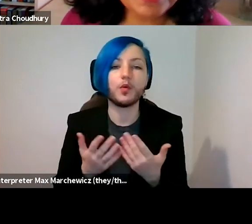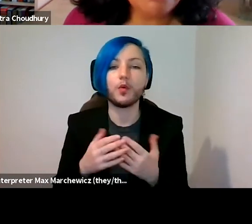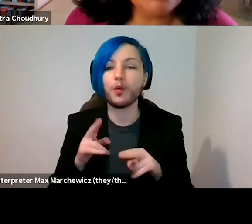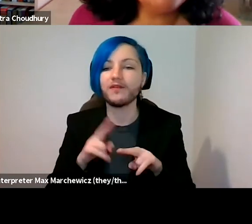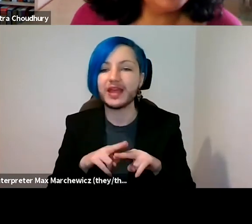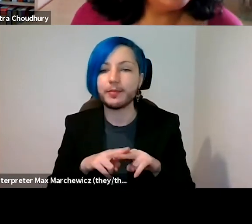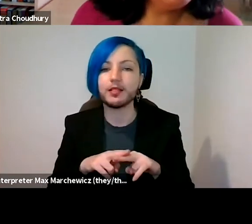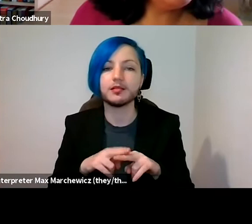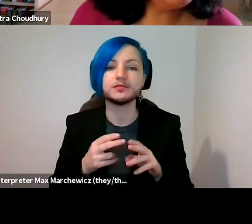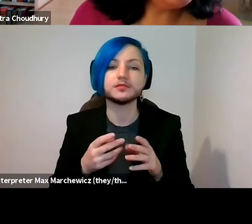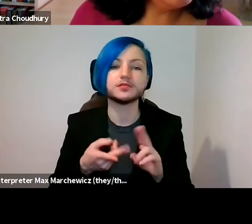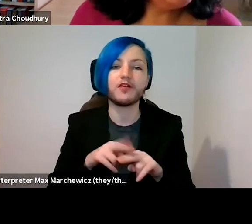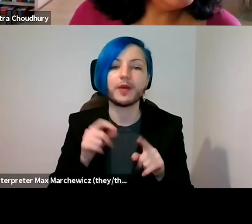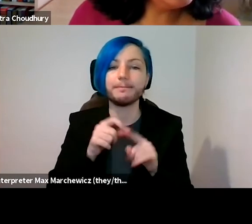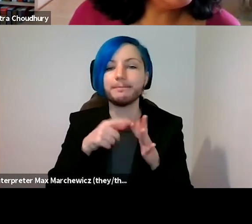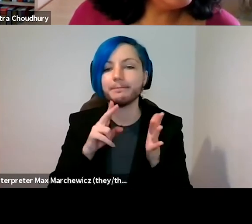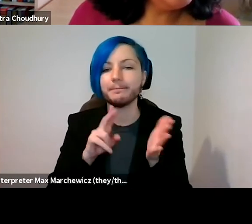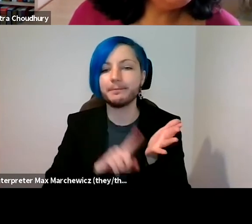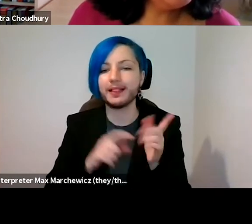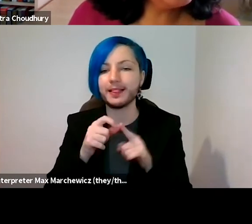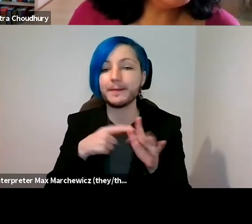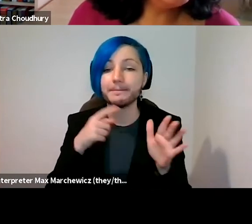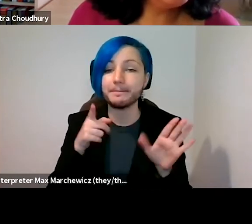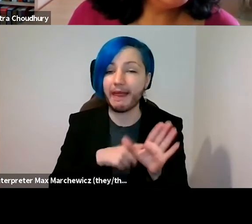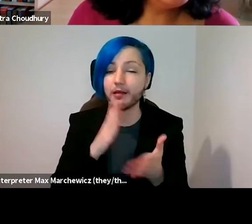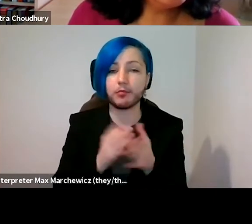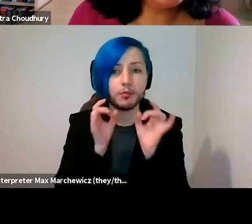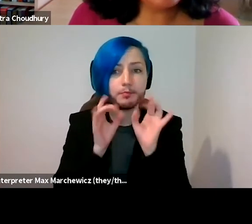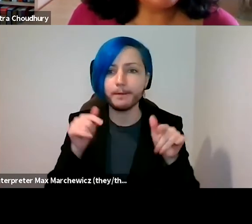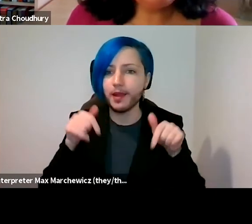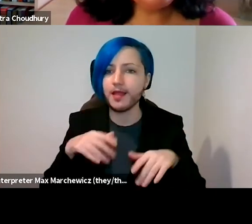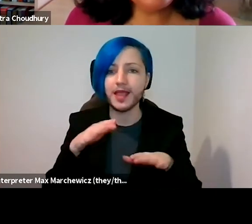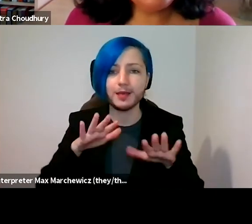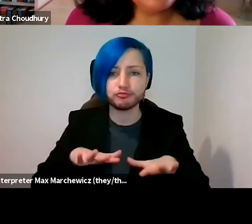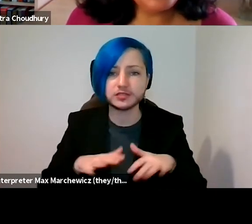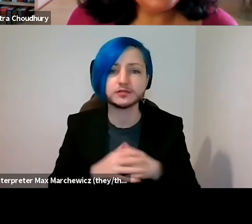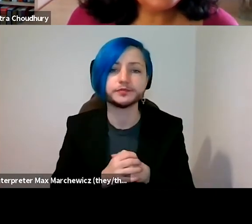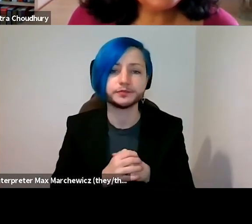as they called them, were popular reading in Britain. Then we have the Arabian Nights.